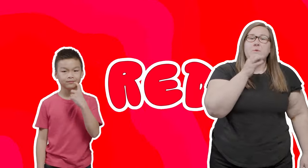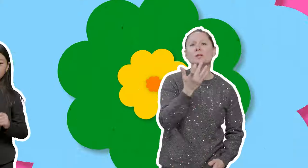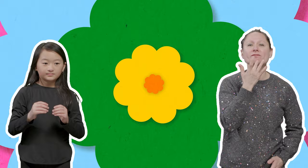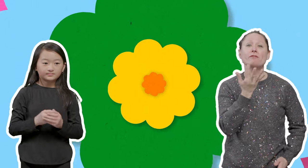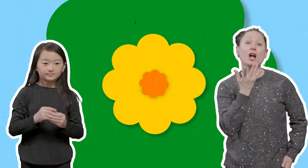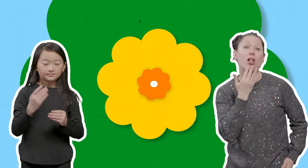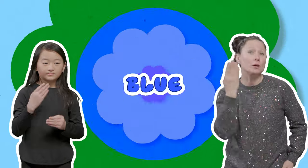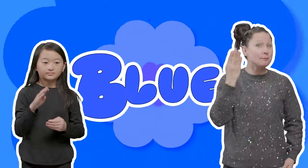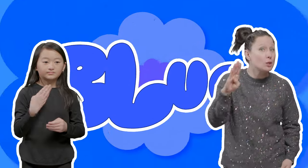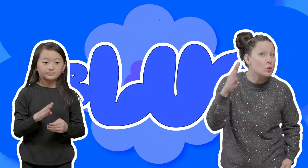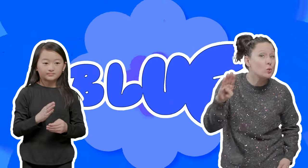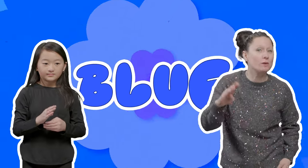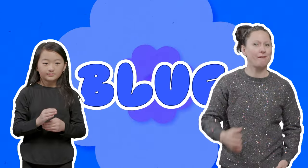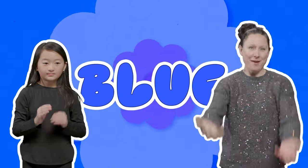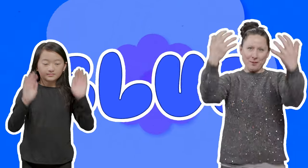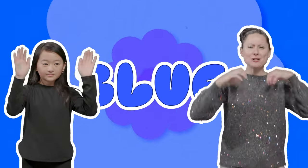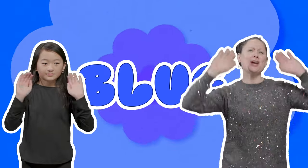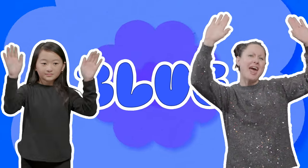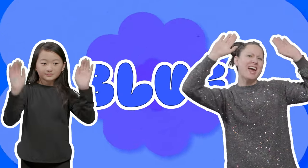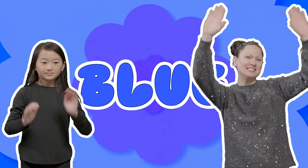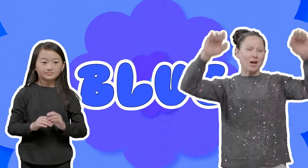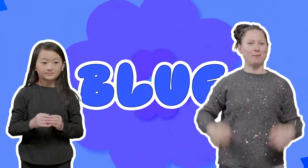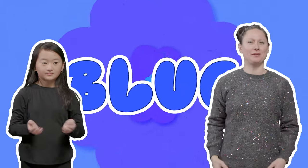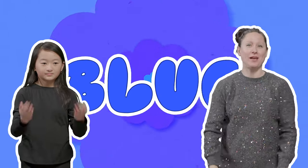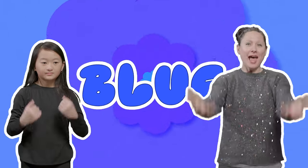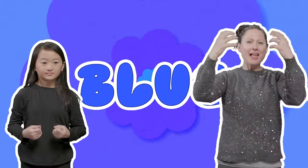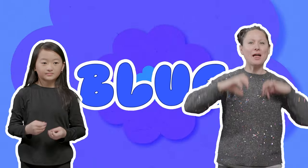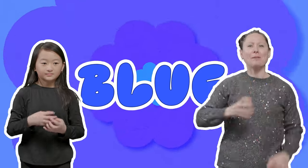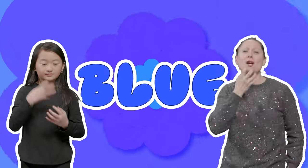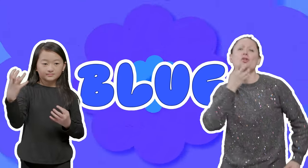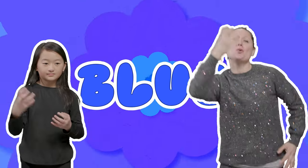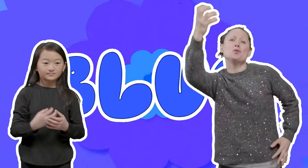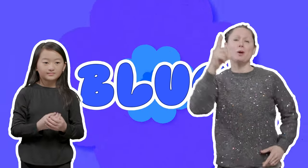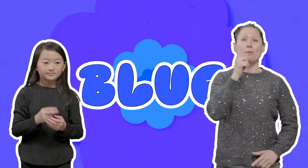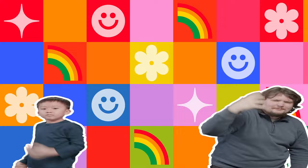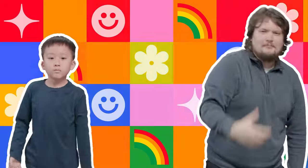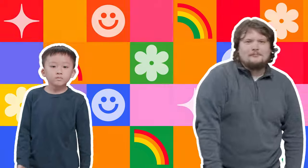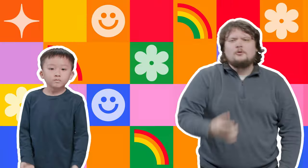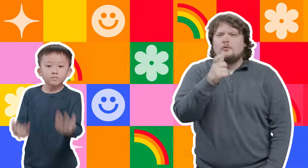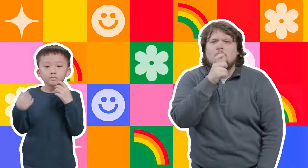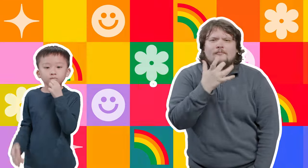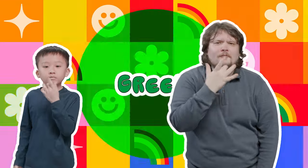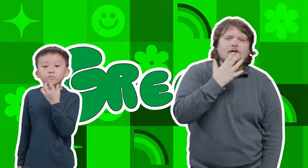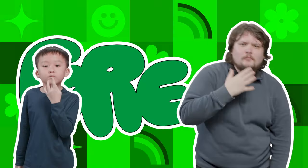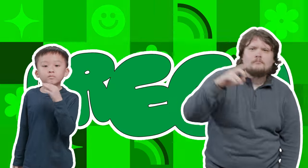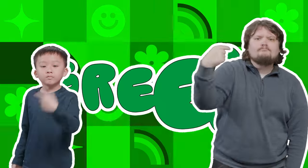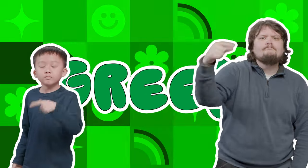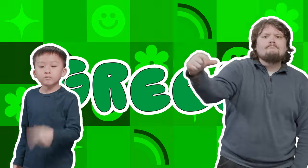Who's favorite color is blue? Now put your hands up and let me hear you scream Who's favorite color is green?